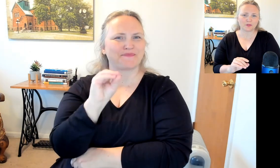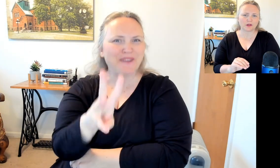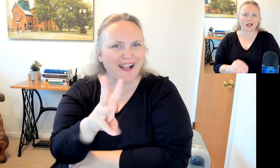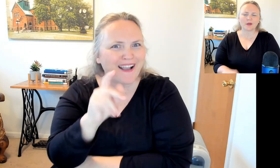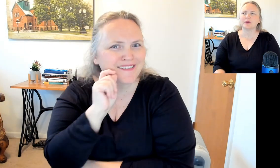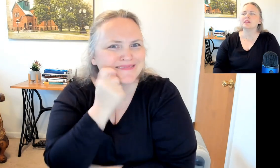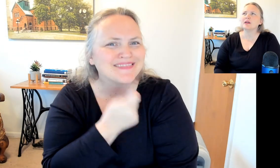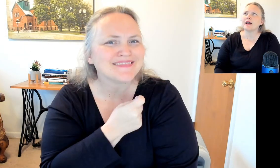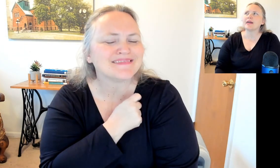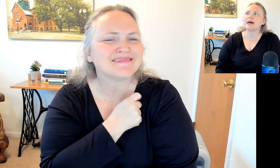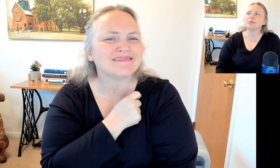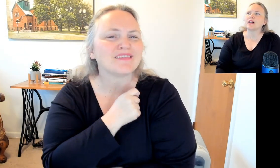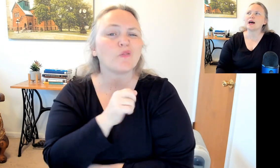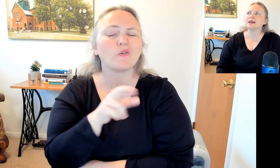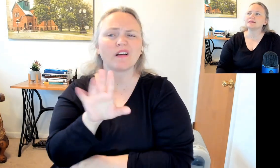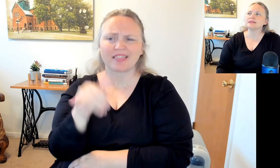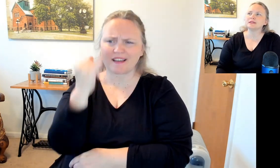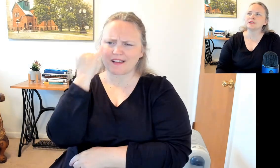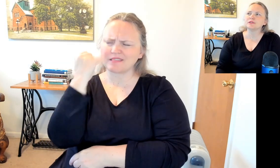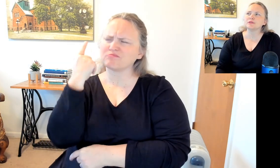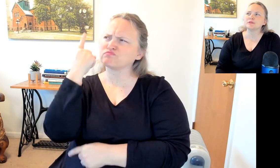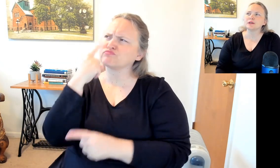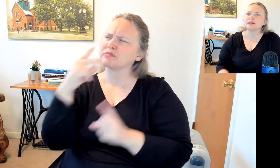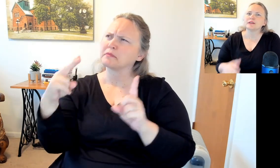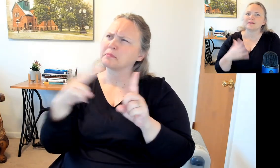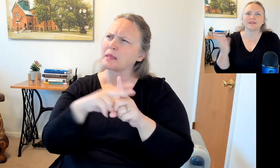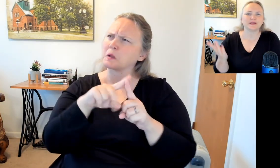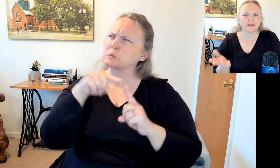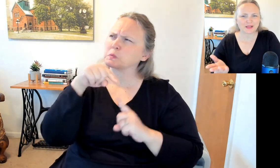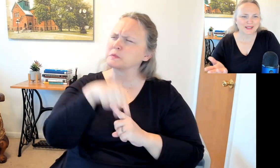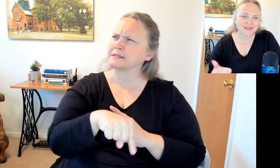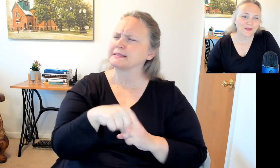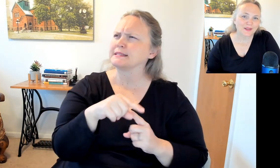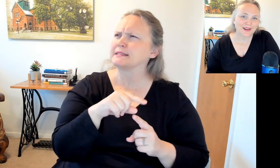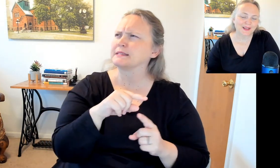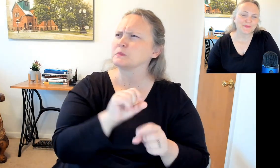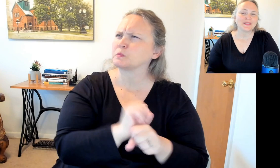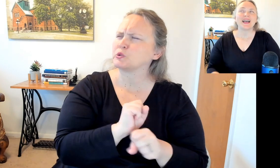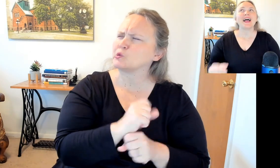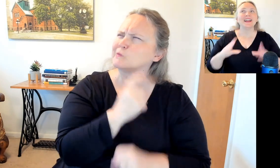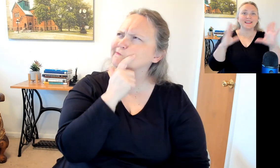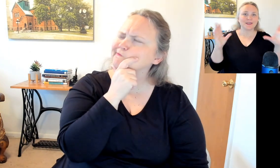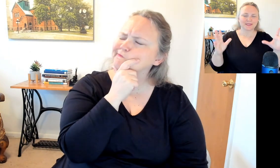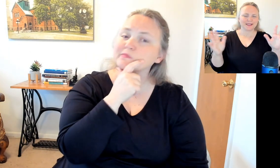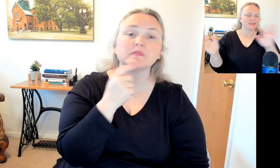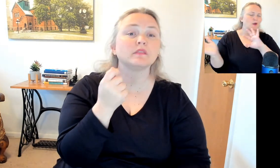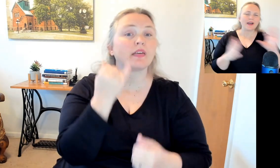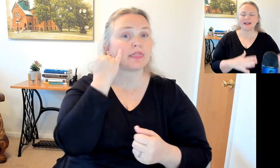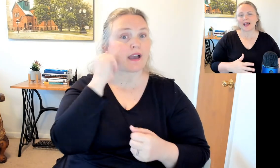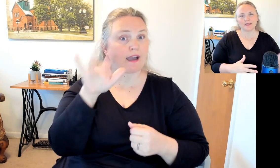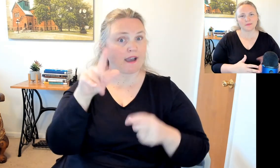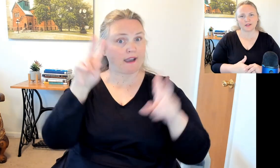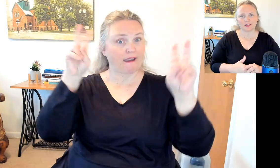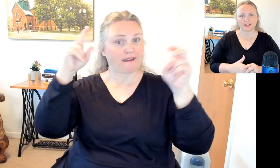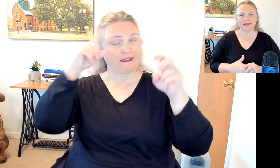Or, I wonder how that applies to fill in the blanks, some other idea. Any of those things, go ahead and add them to your list.